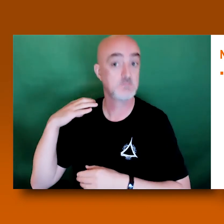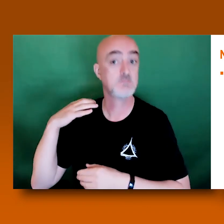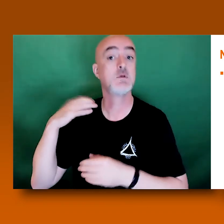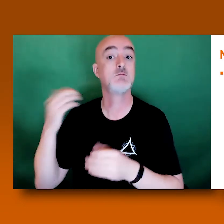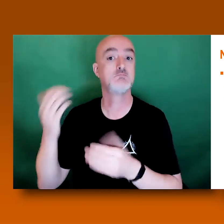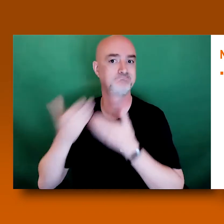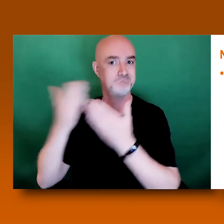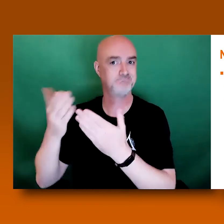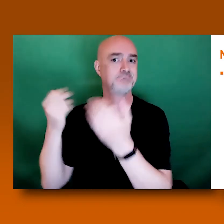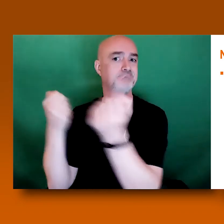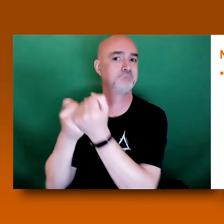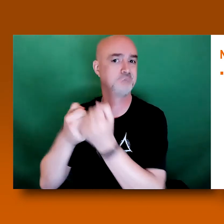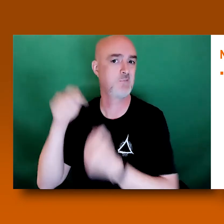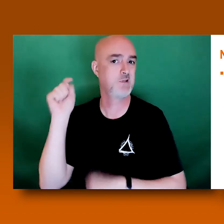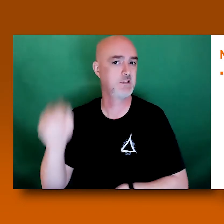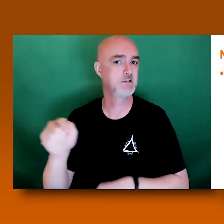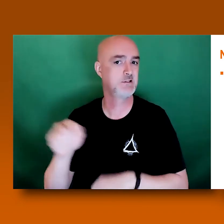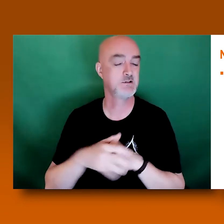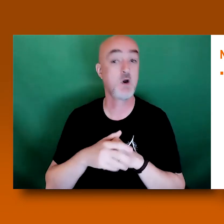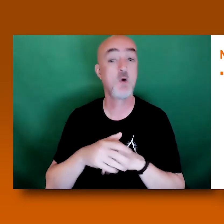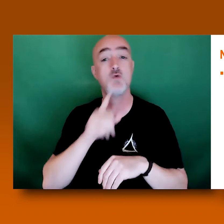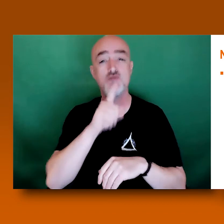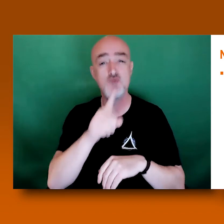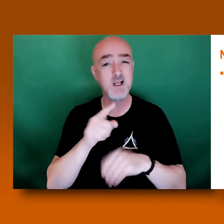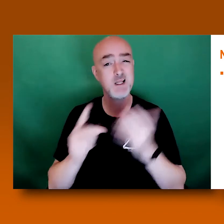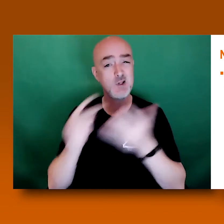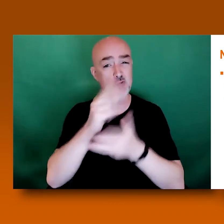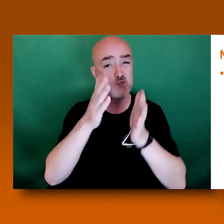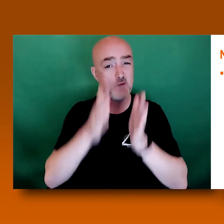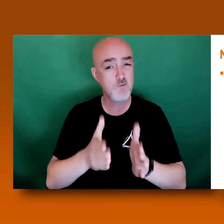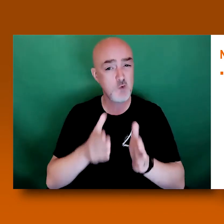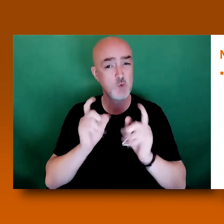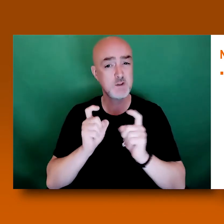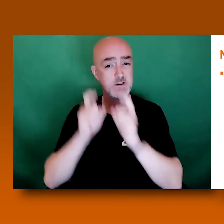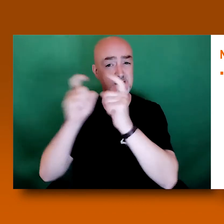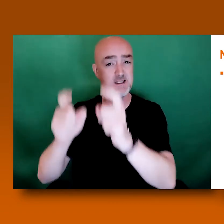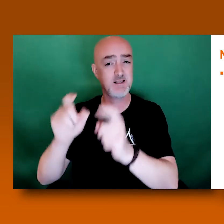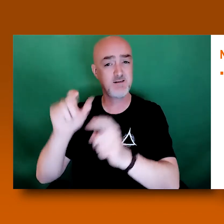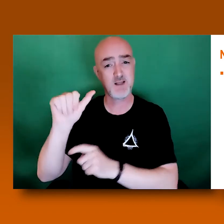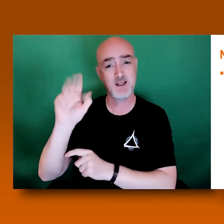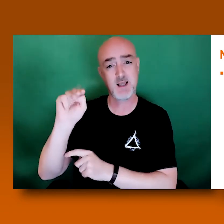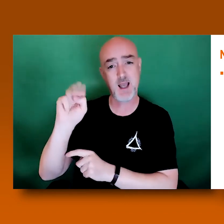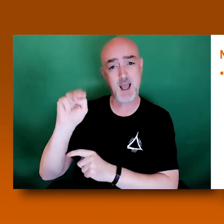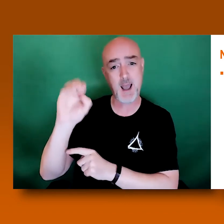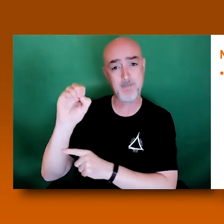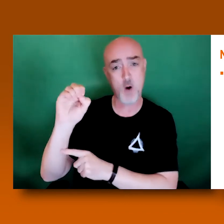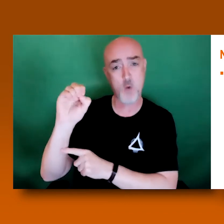and then make a final recommendation to either support it or not. The reviewers, basically, if you picture,